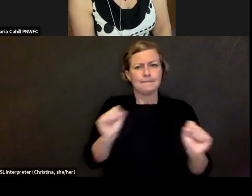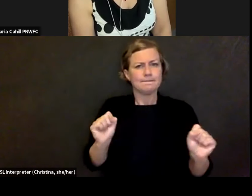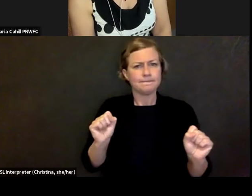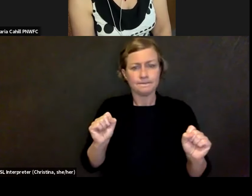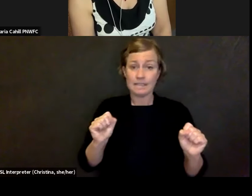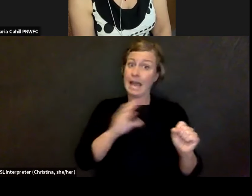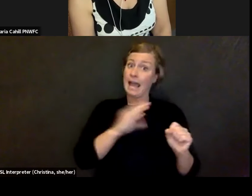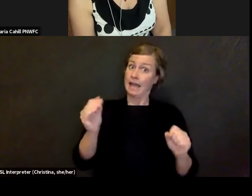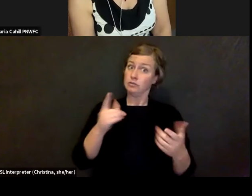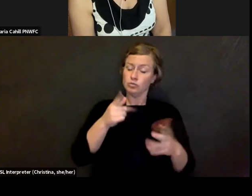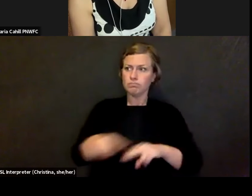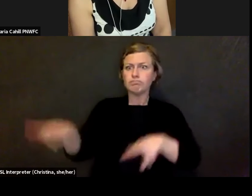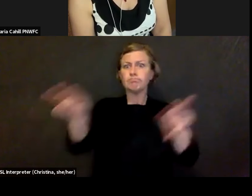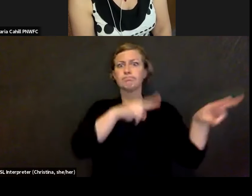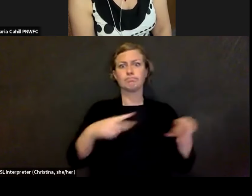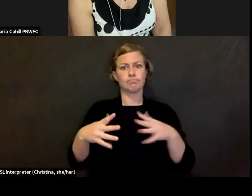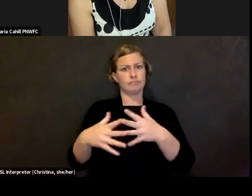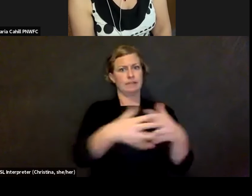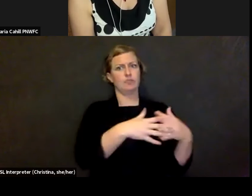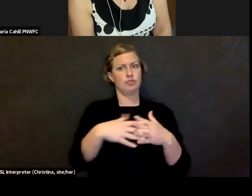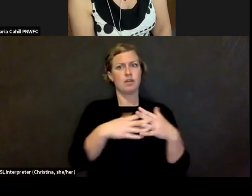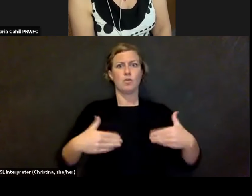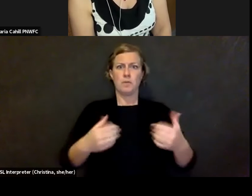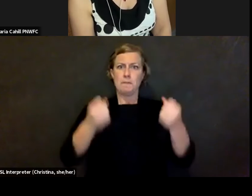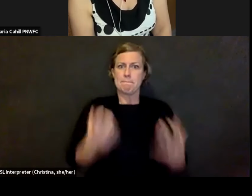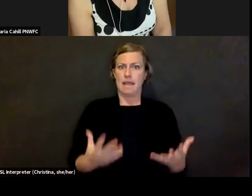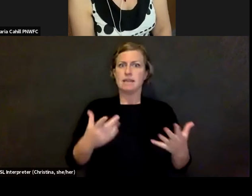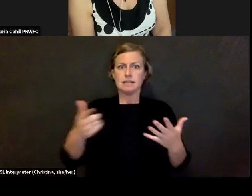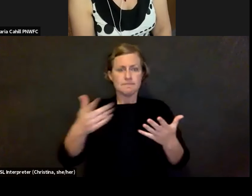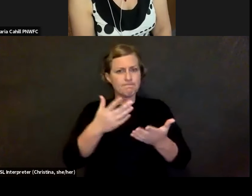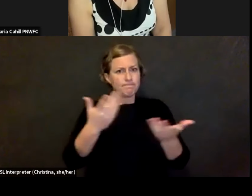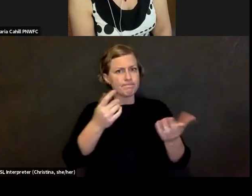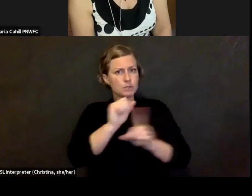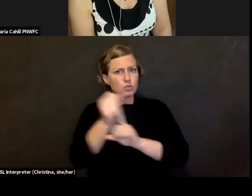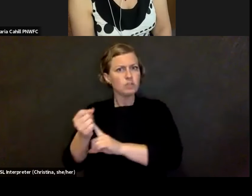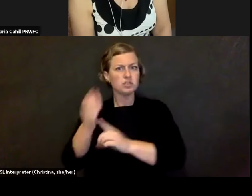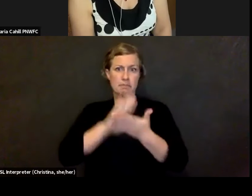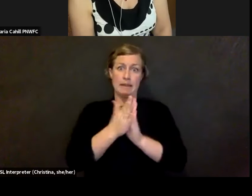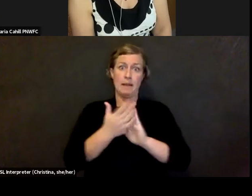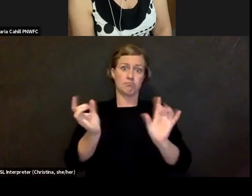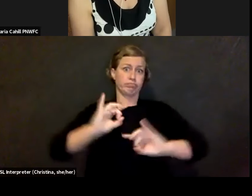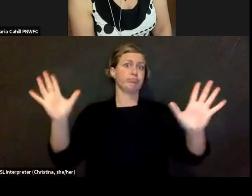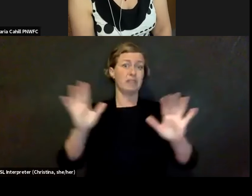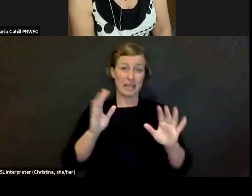homophobic slurs, they just yelling at people. That's